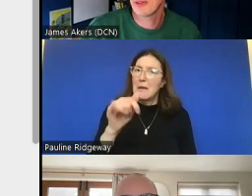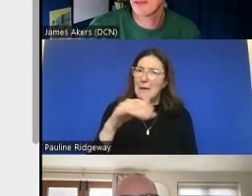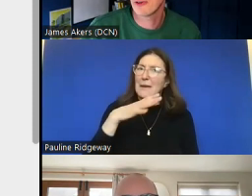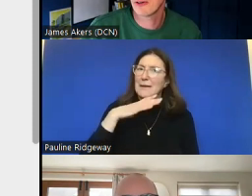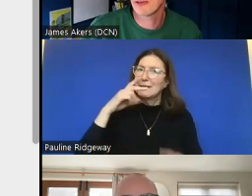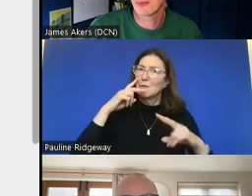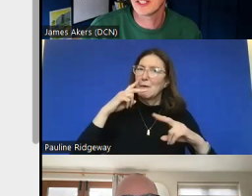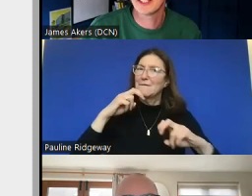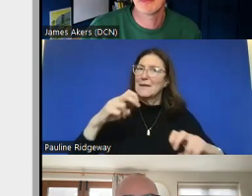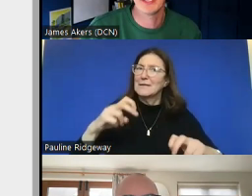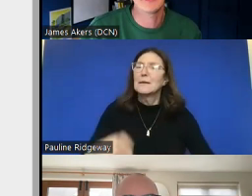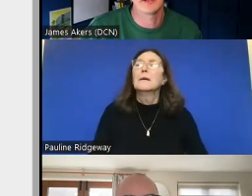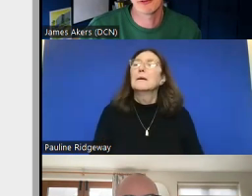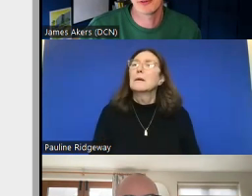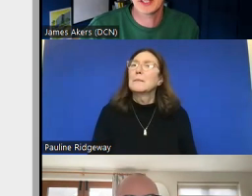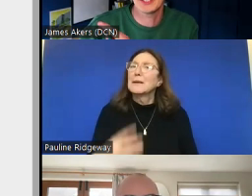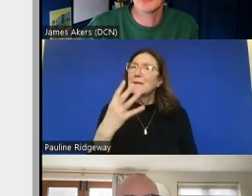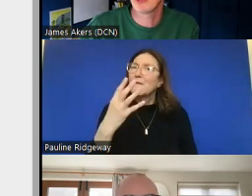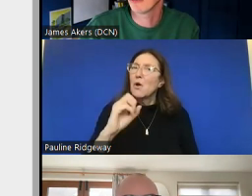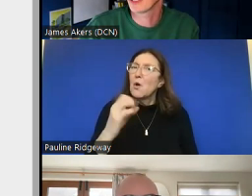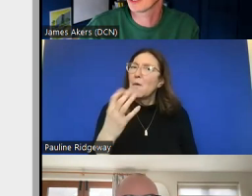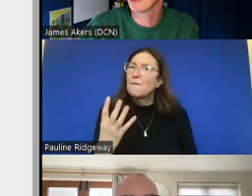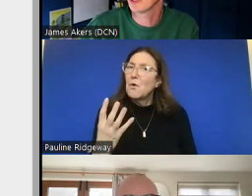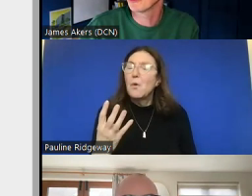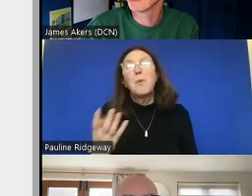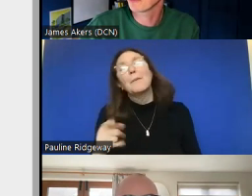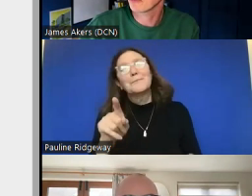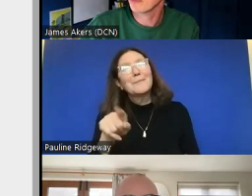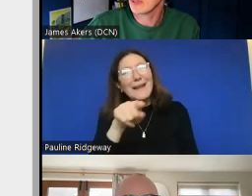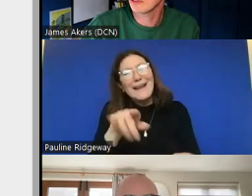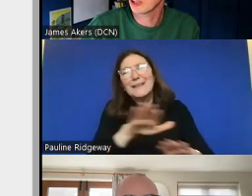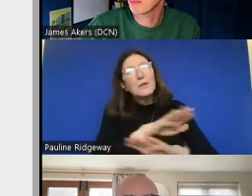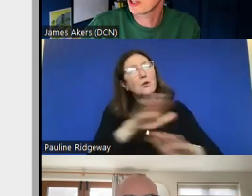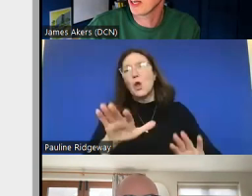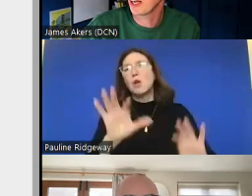With the 404 pages, this isn't perfect because I'm trying to mention it here,